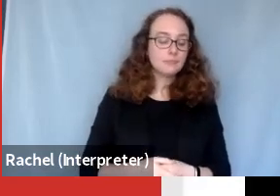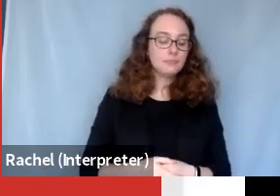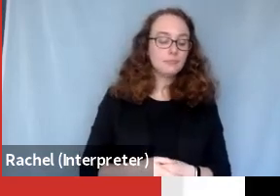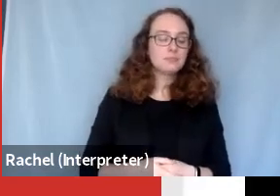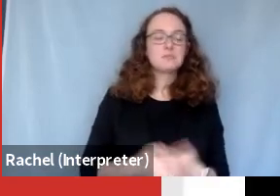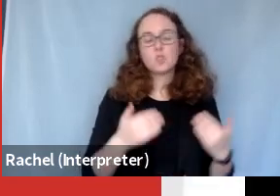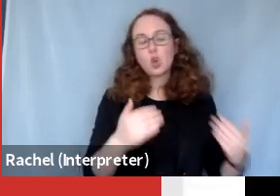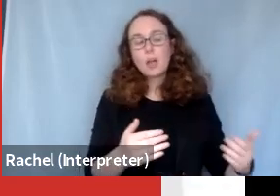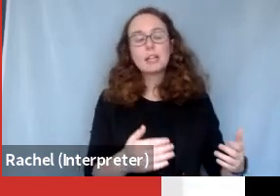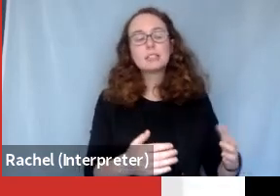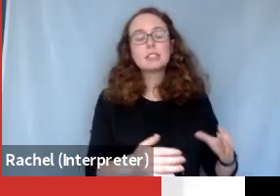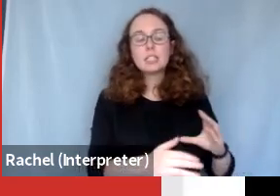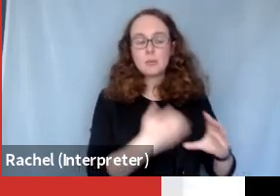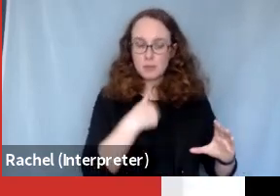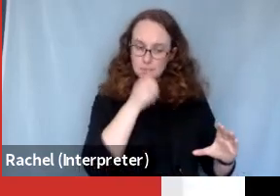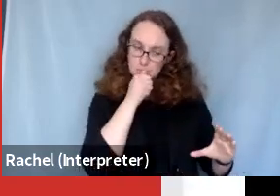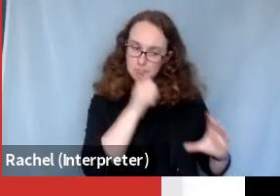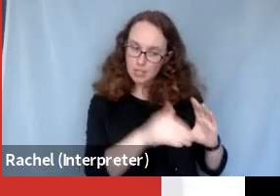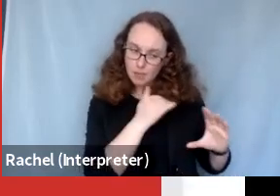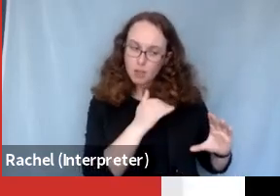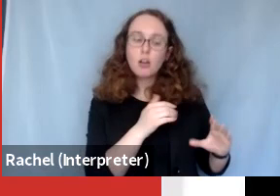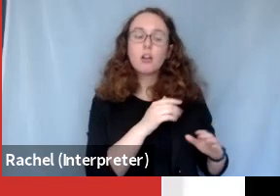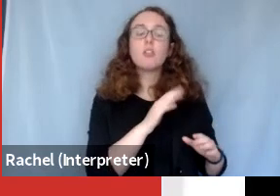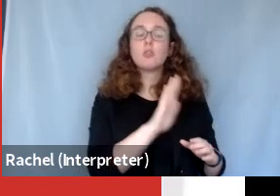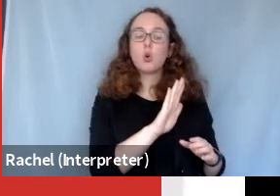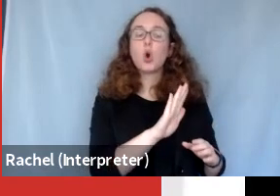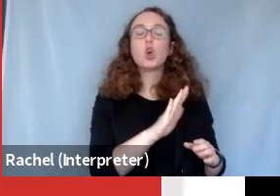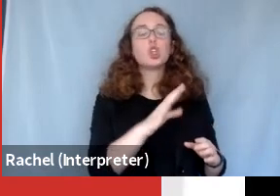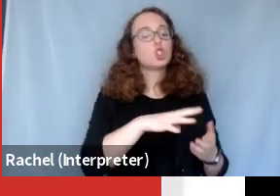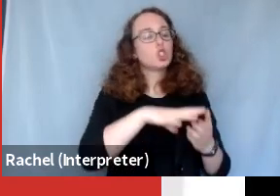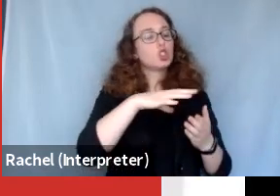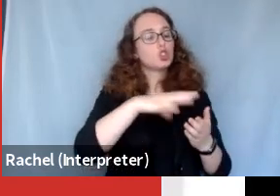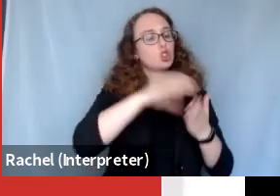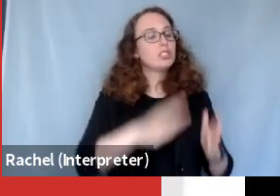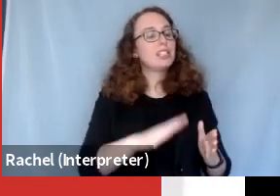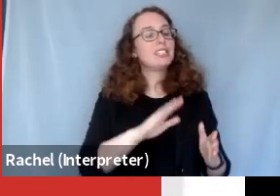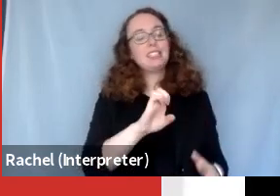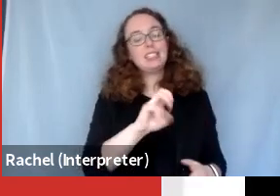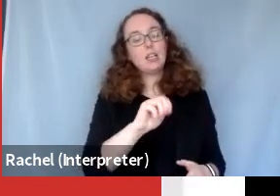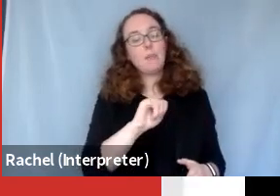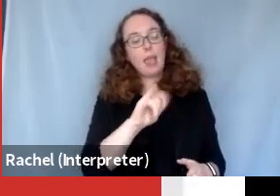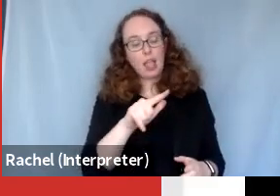privately with your student email and then I'll go ahead and send you the instructions for that as well.